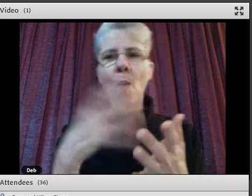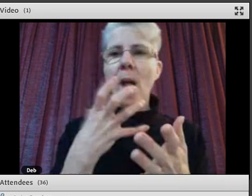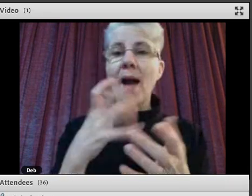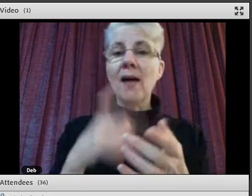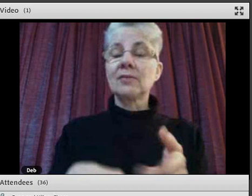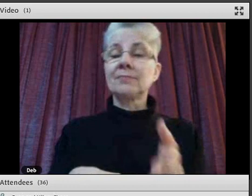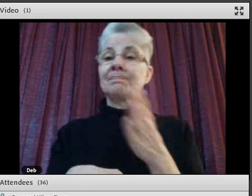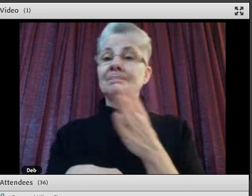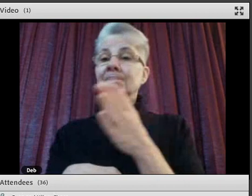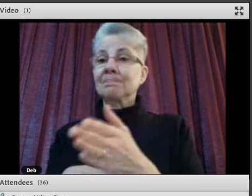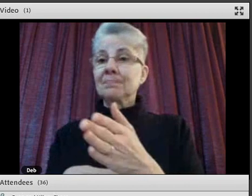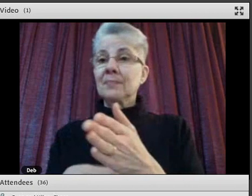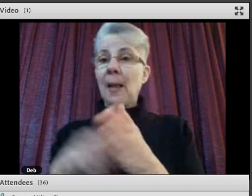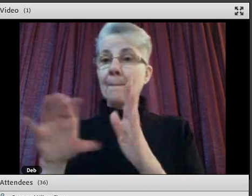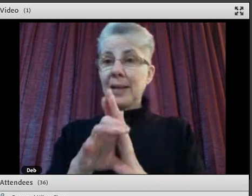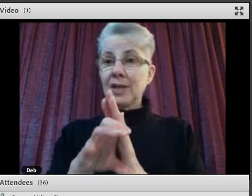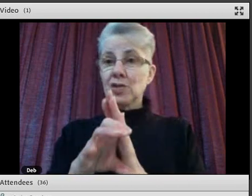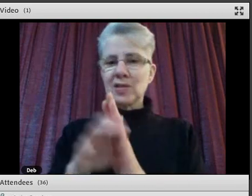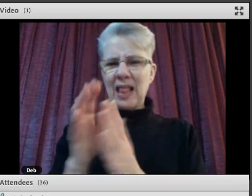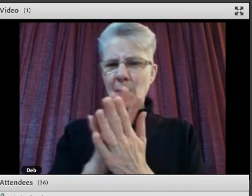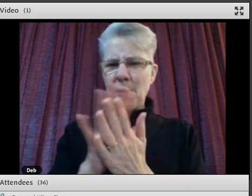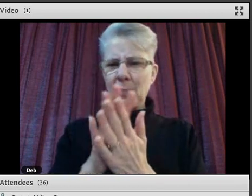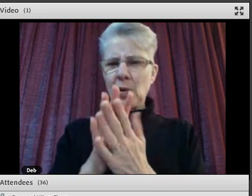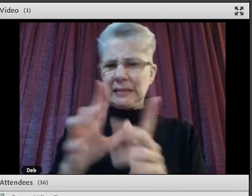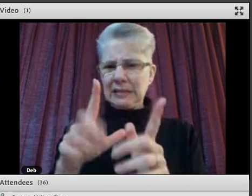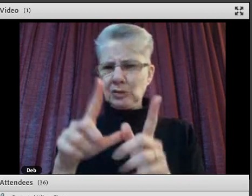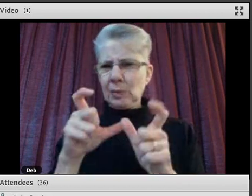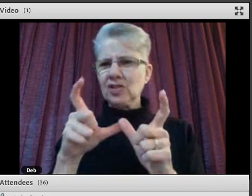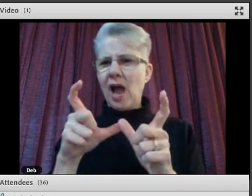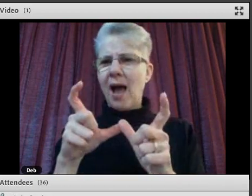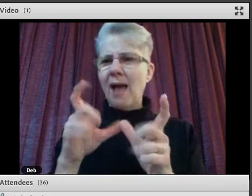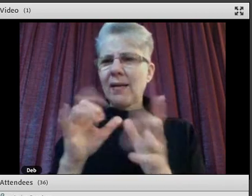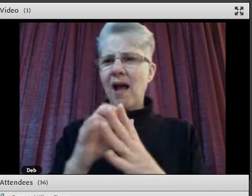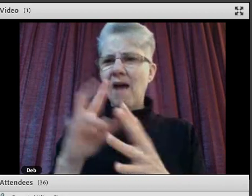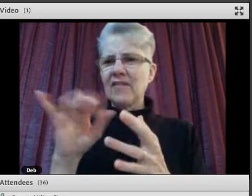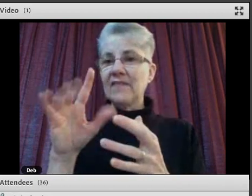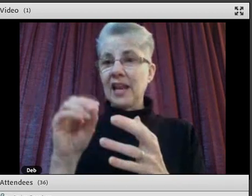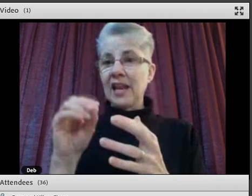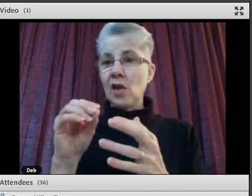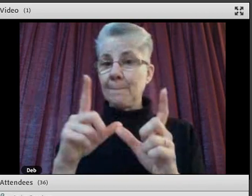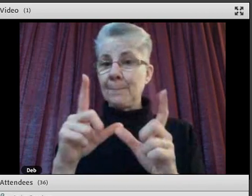The next picture it's a little blurry. It's just a screenshot of the video of them playing.